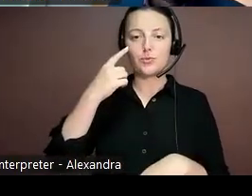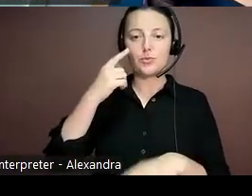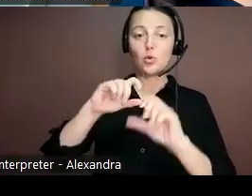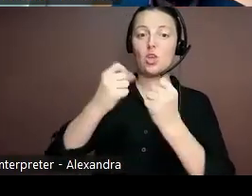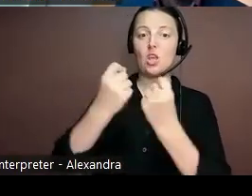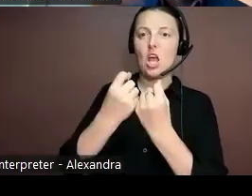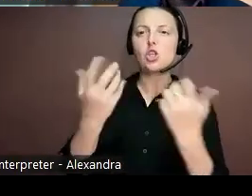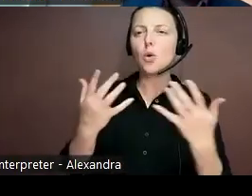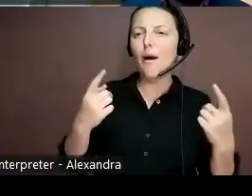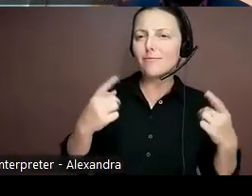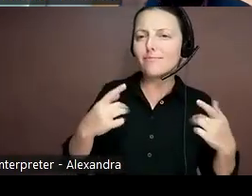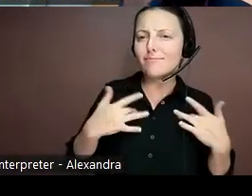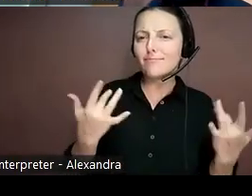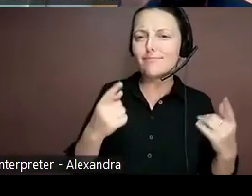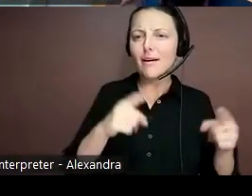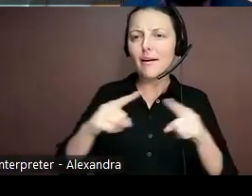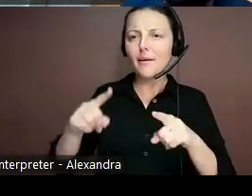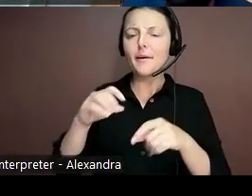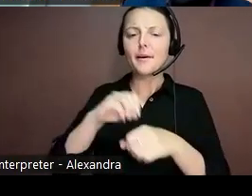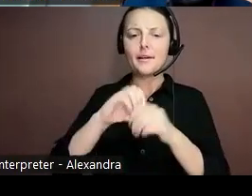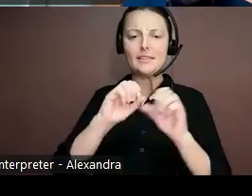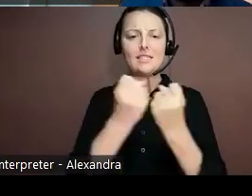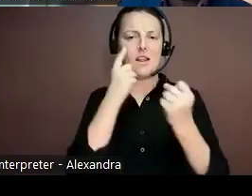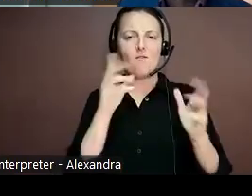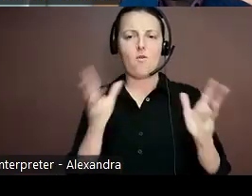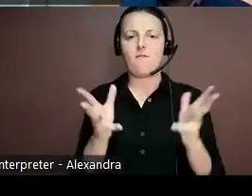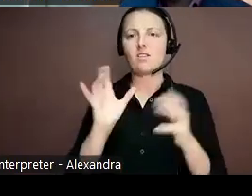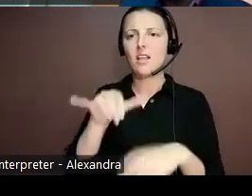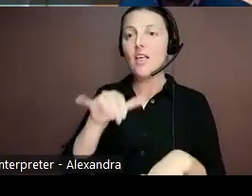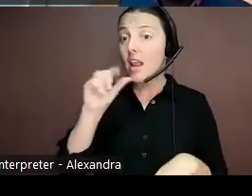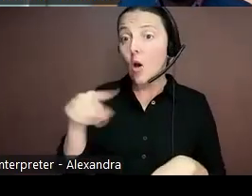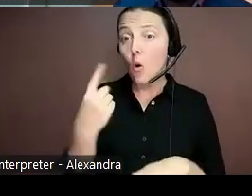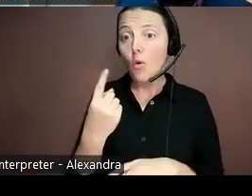just our hospital, it's a lot of hospitals in the state of New York and we unfortunately we